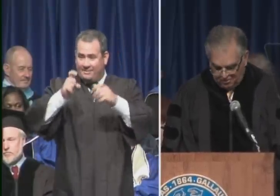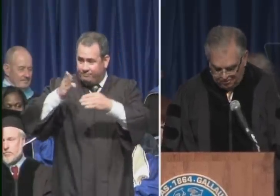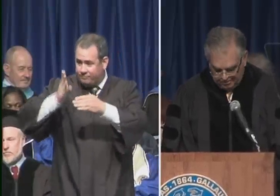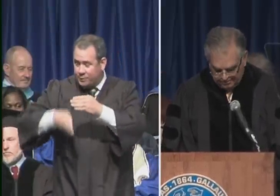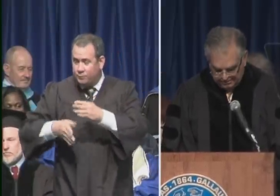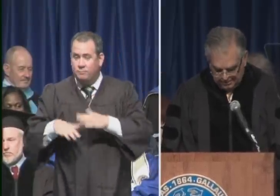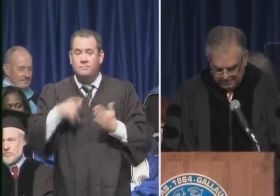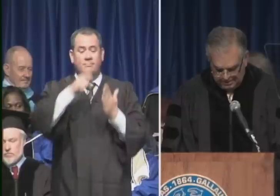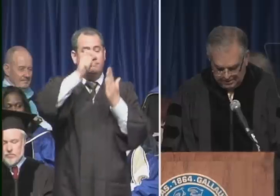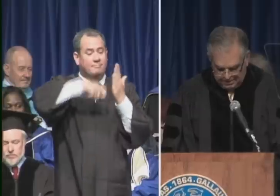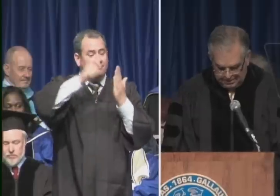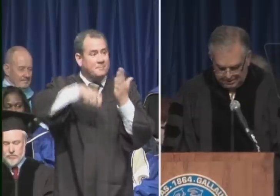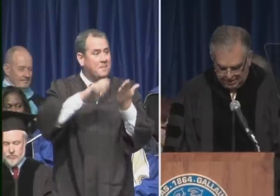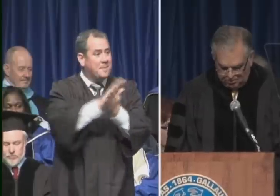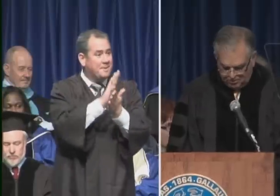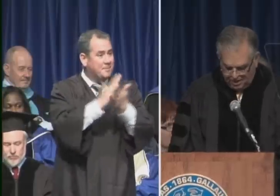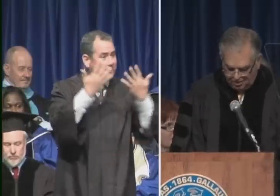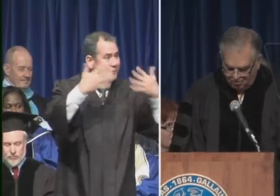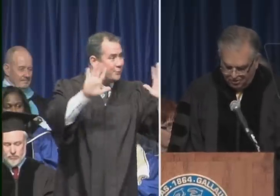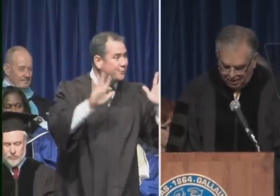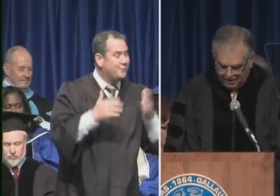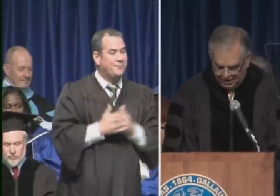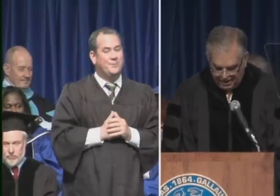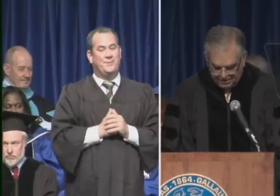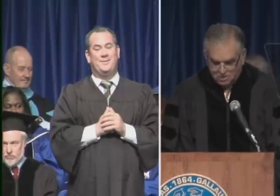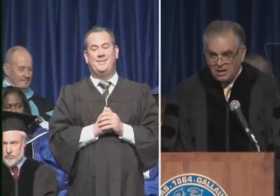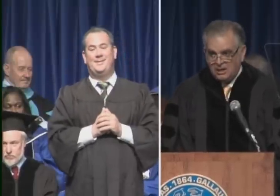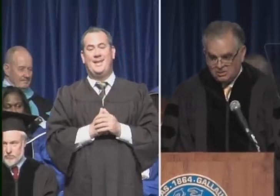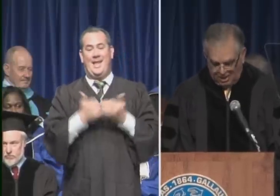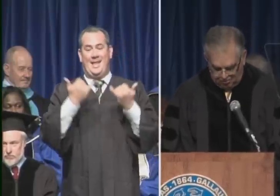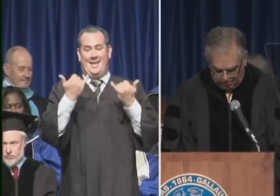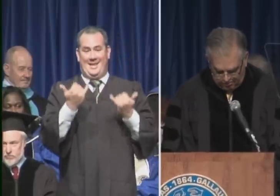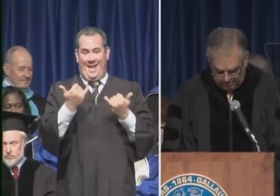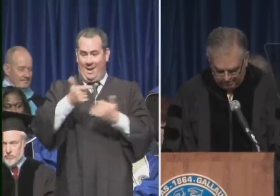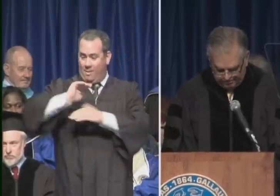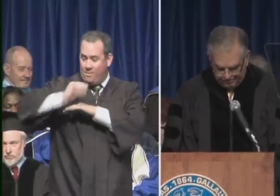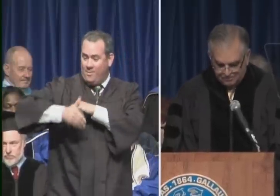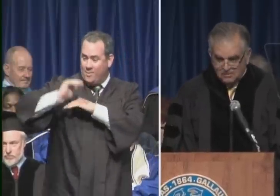And you're done with the late night study sessions.